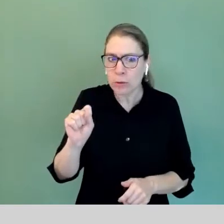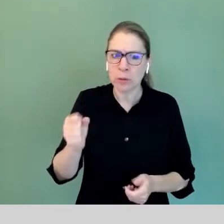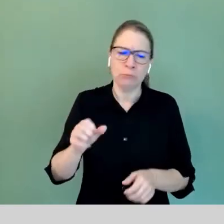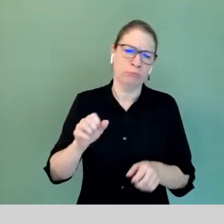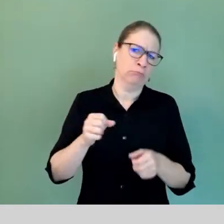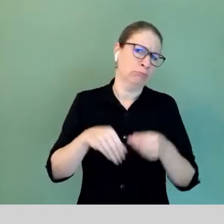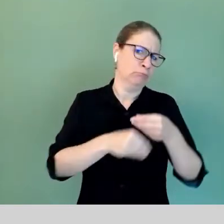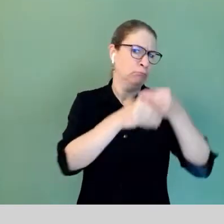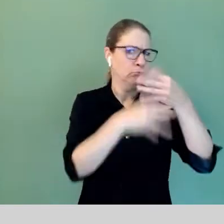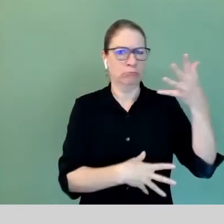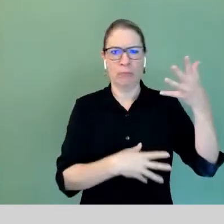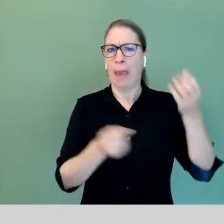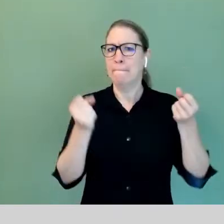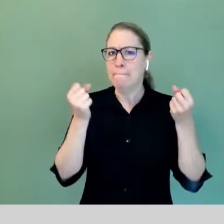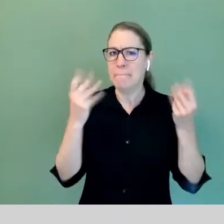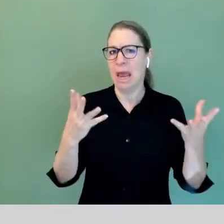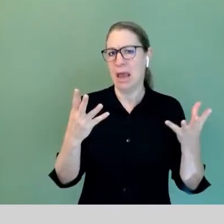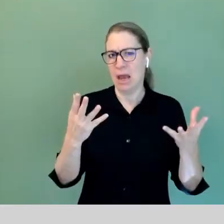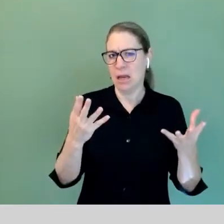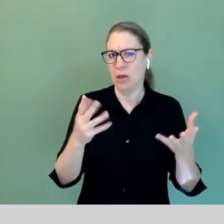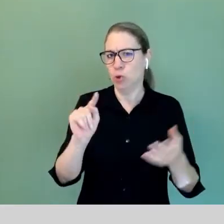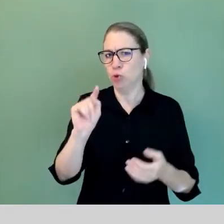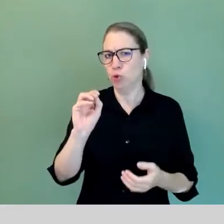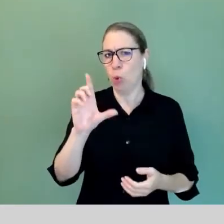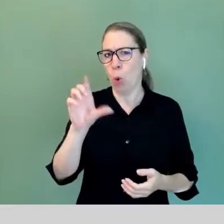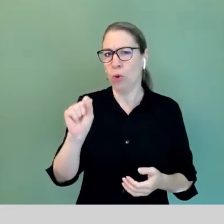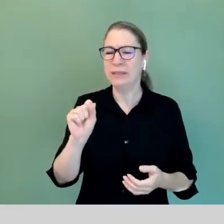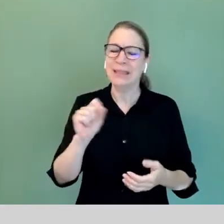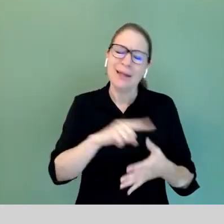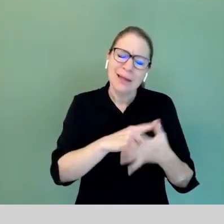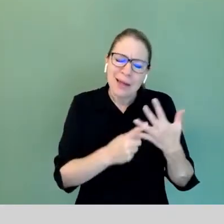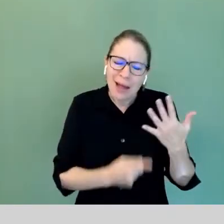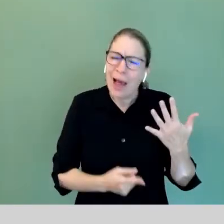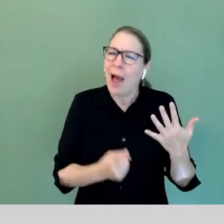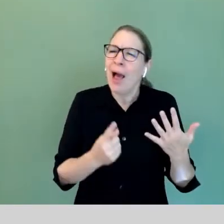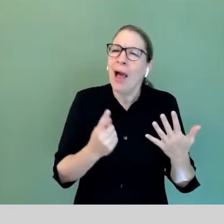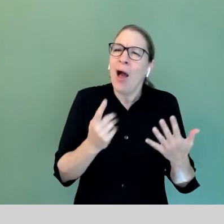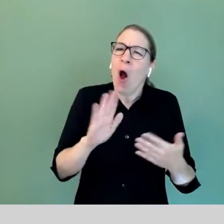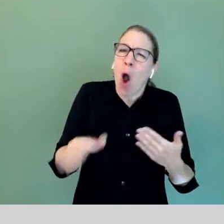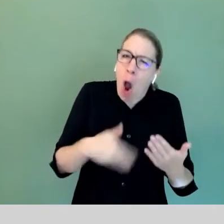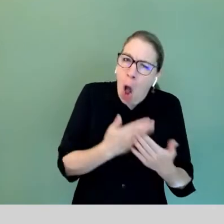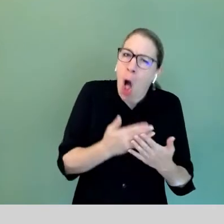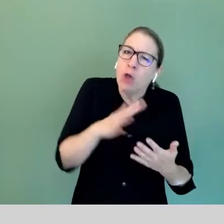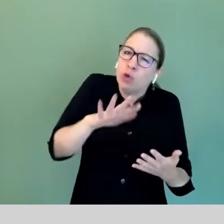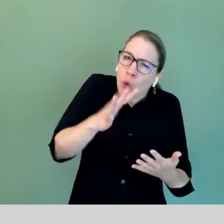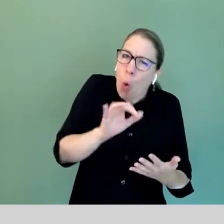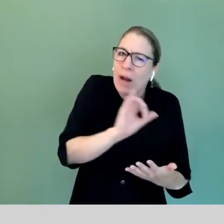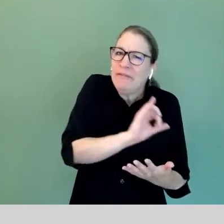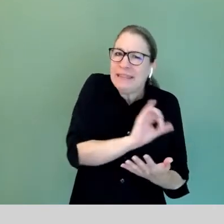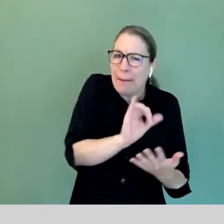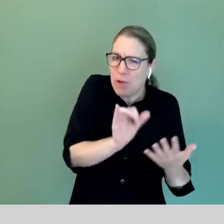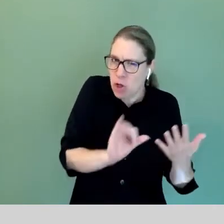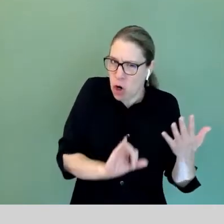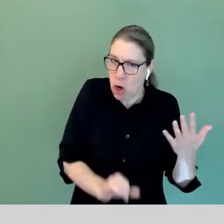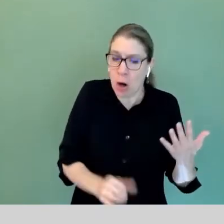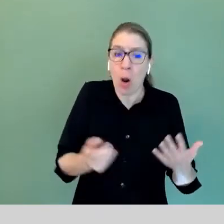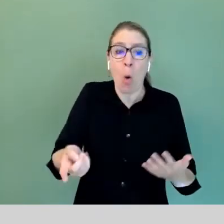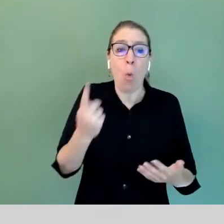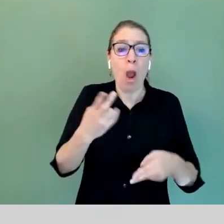there is a lot of data testing tools out there. They all work in slightly similar ways, which is kind of cool. So there's a tool called Bulwark,